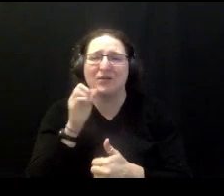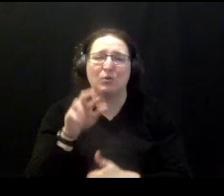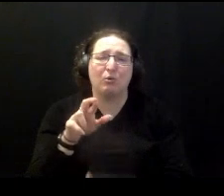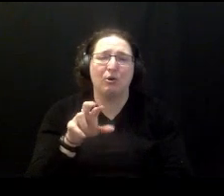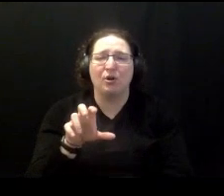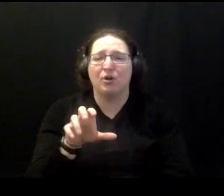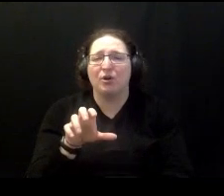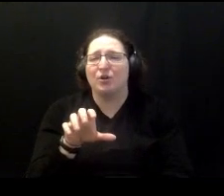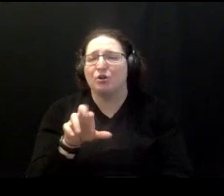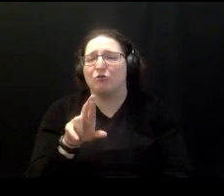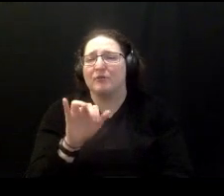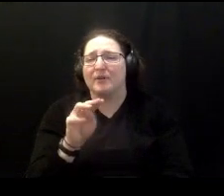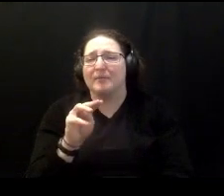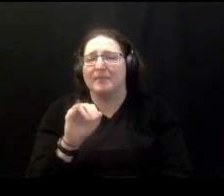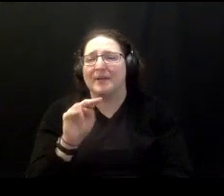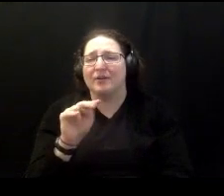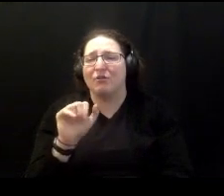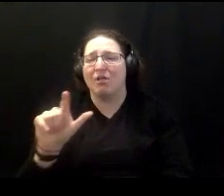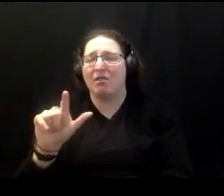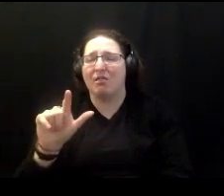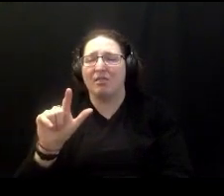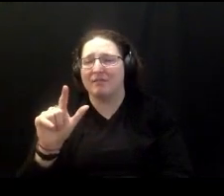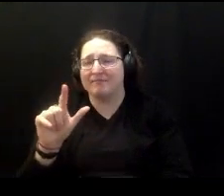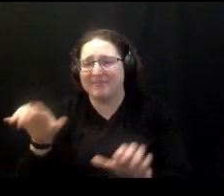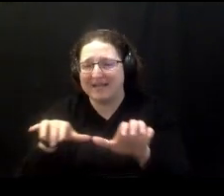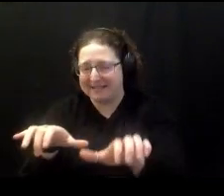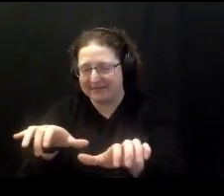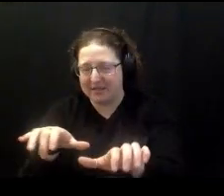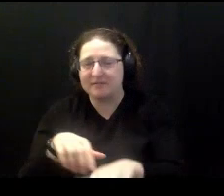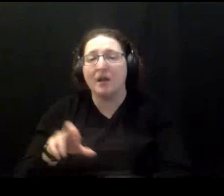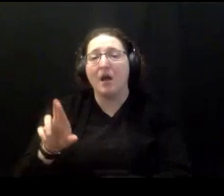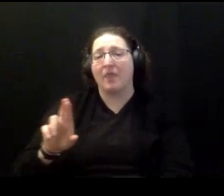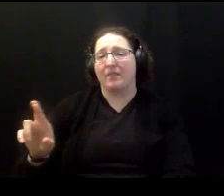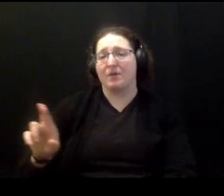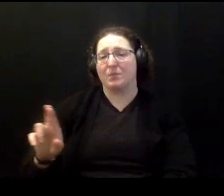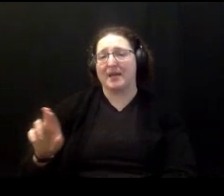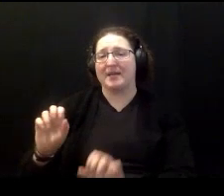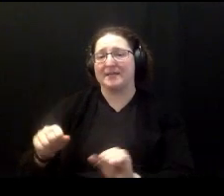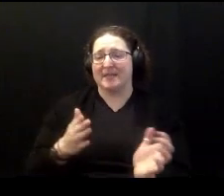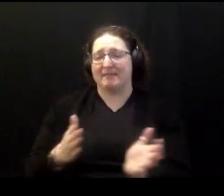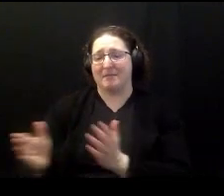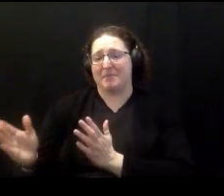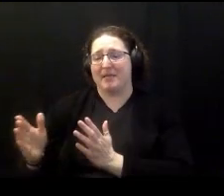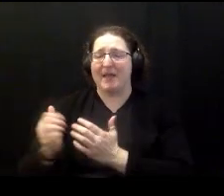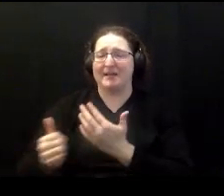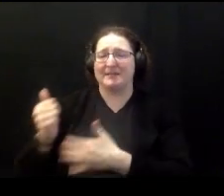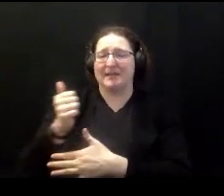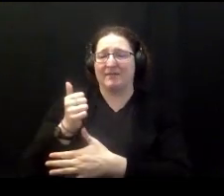As you see here in the rightmost column there's "planning significance" associated with each of these threats and hazards.